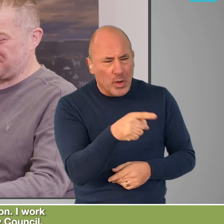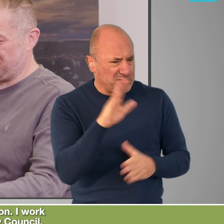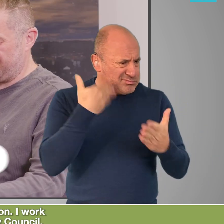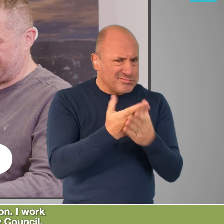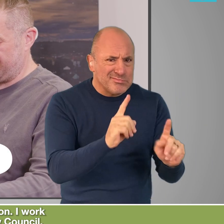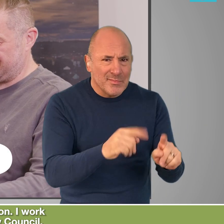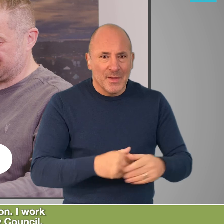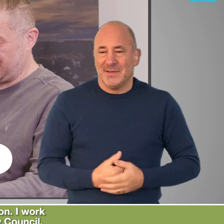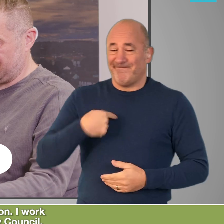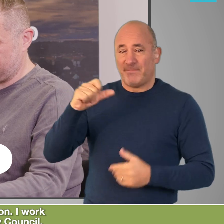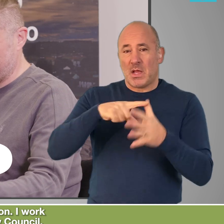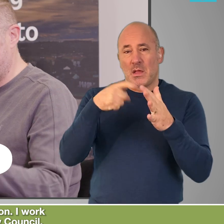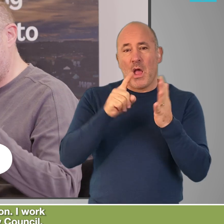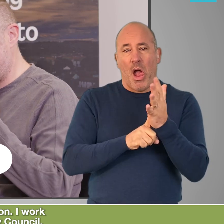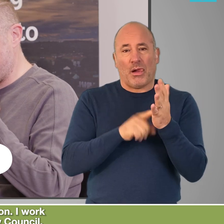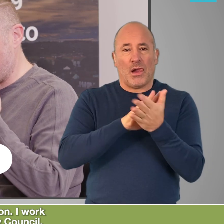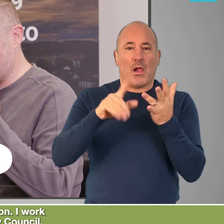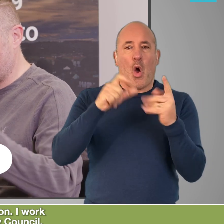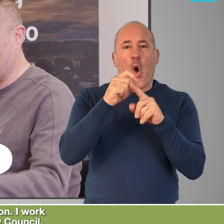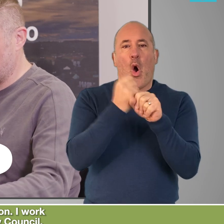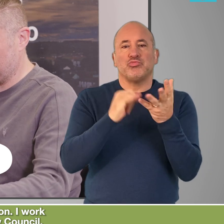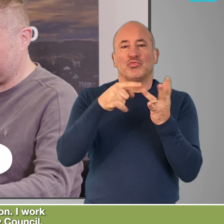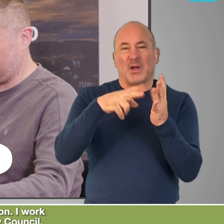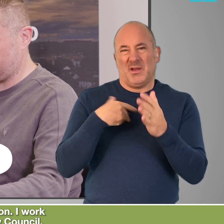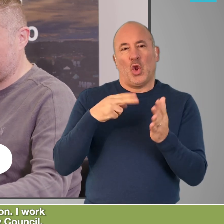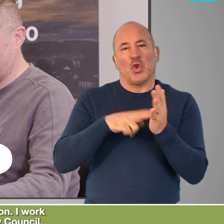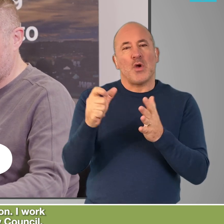So I'm Carl Hodgson. I work for Newcastle City Council.